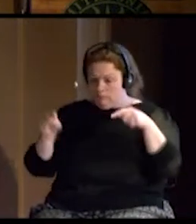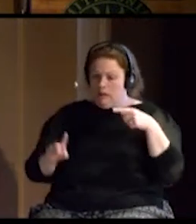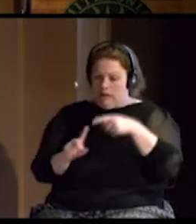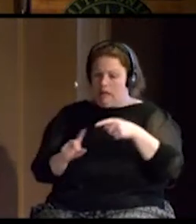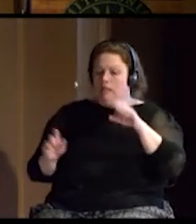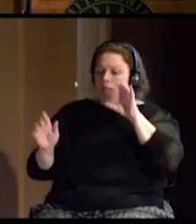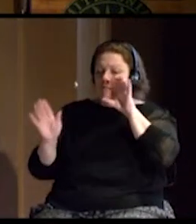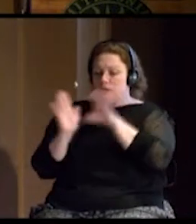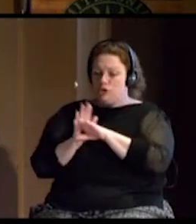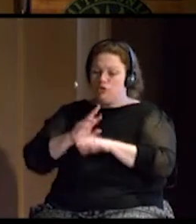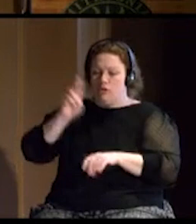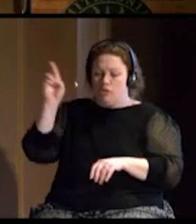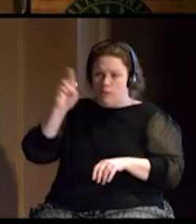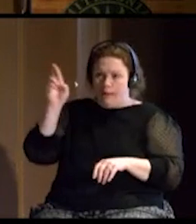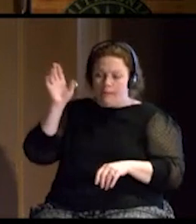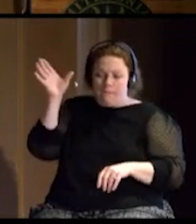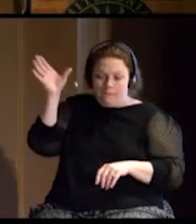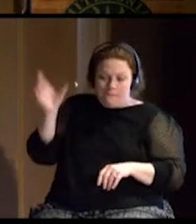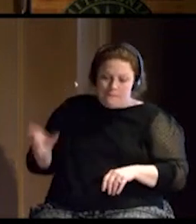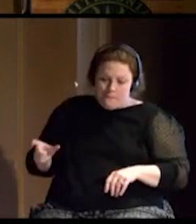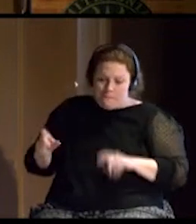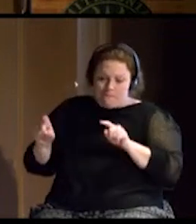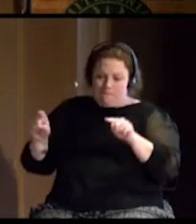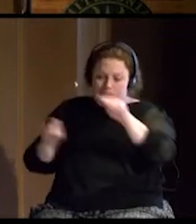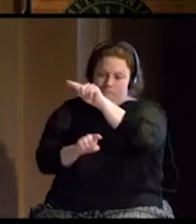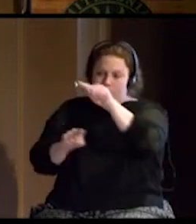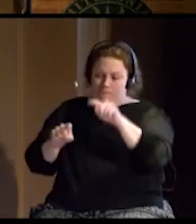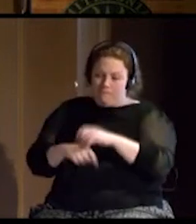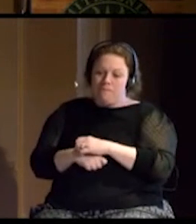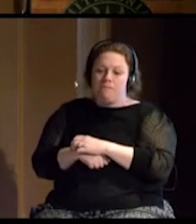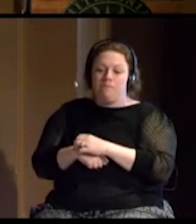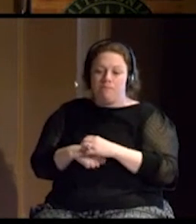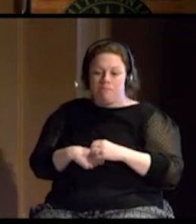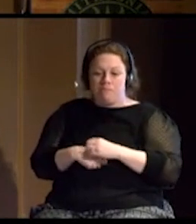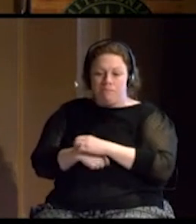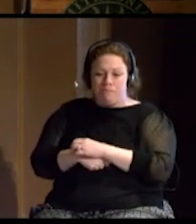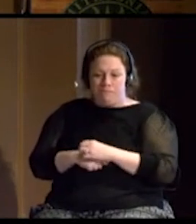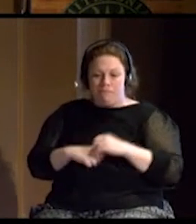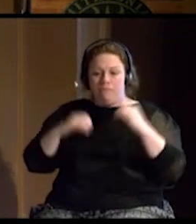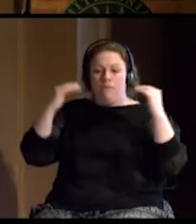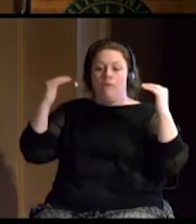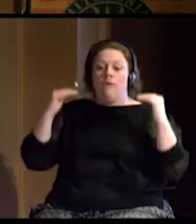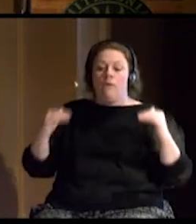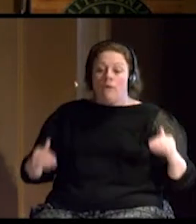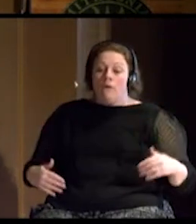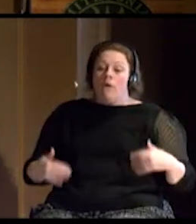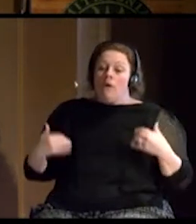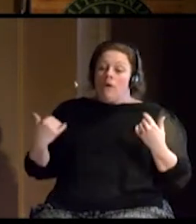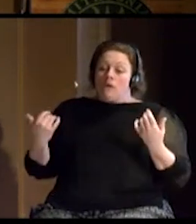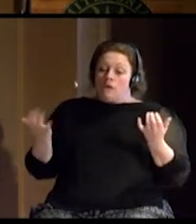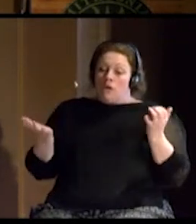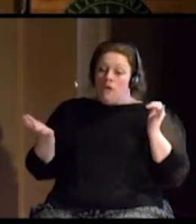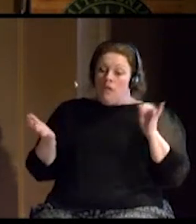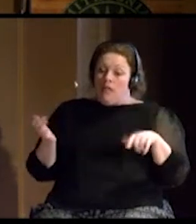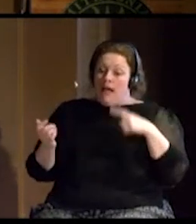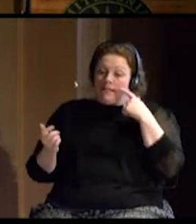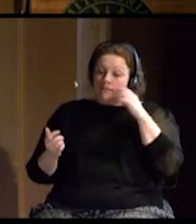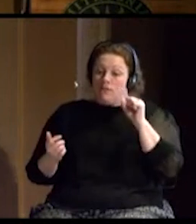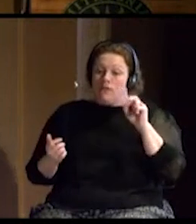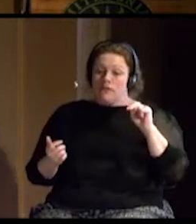with the arrows of varying thickness. Okay, so that's for the snappers and fusiliers,